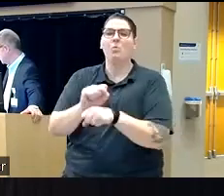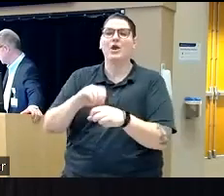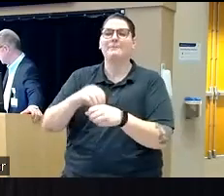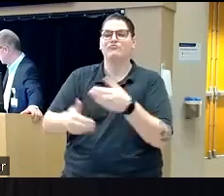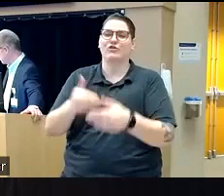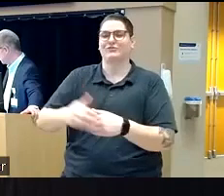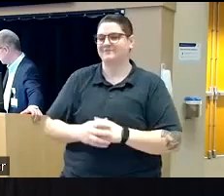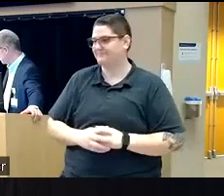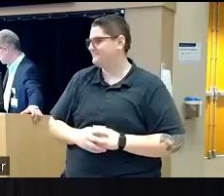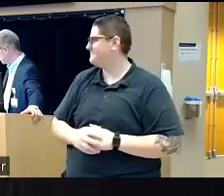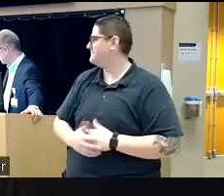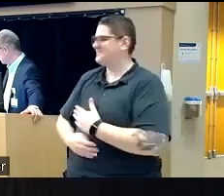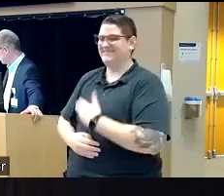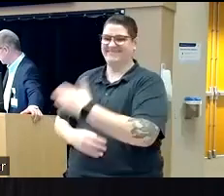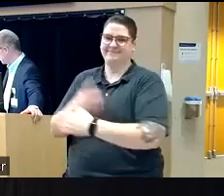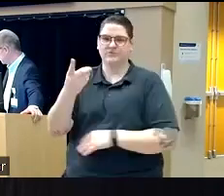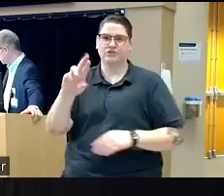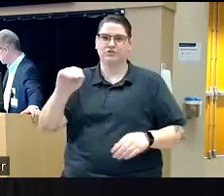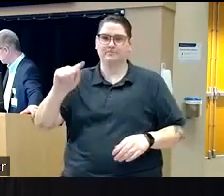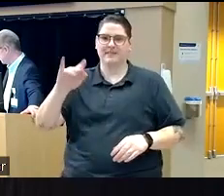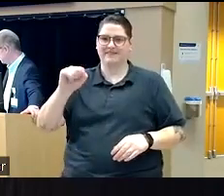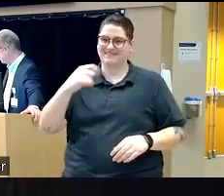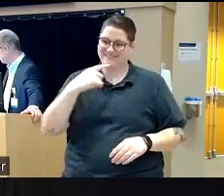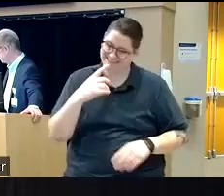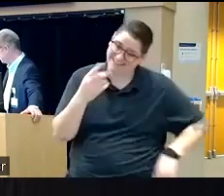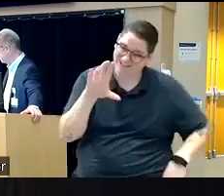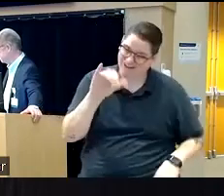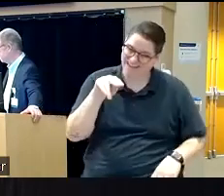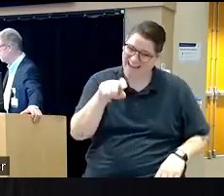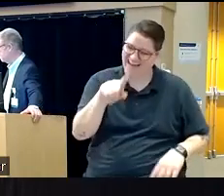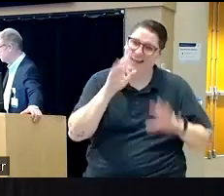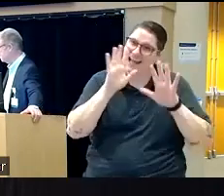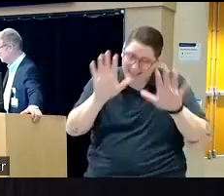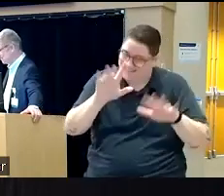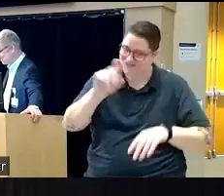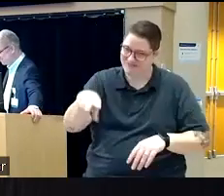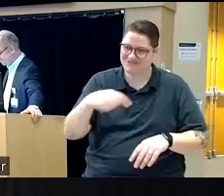so um excellent question Dr Kane um and really appreciate that and and actually